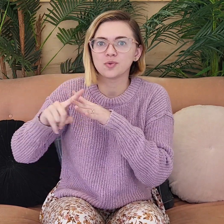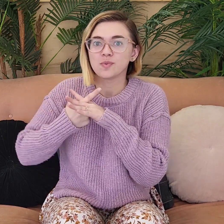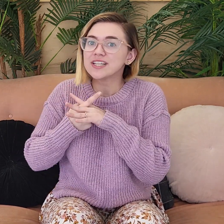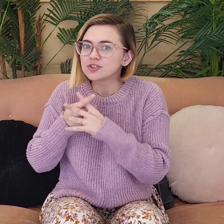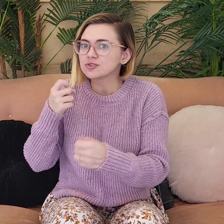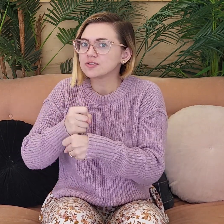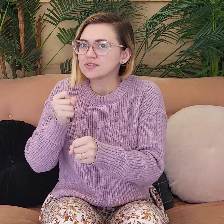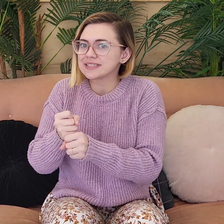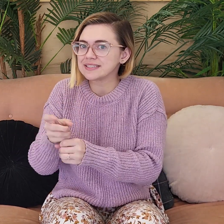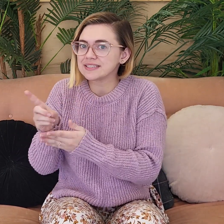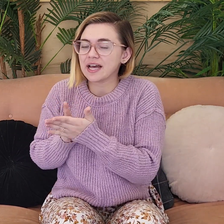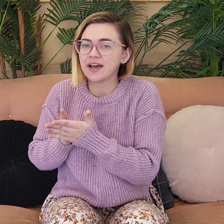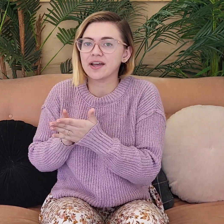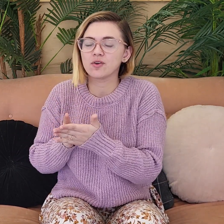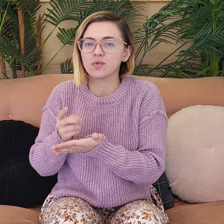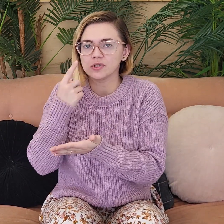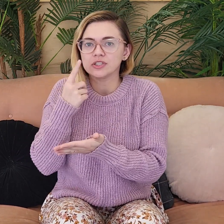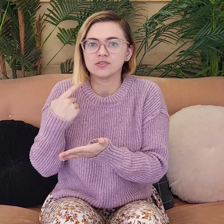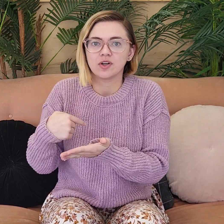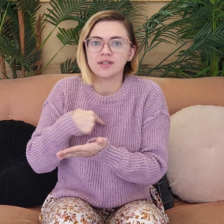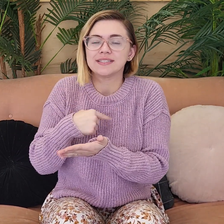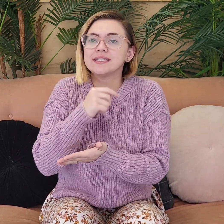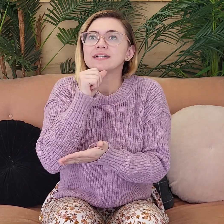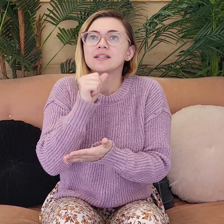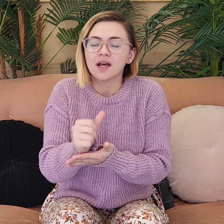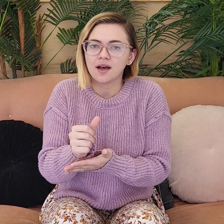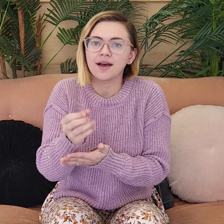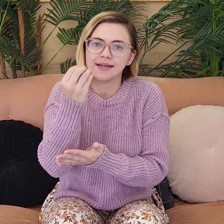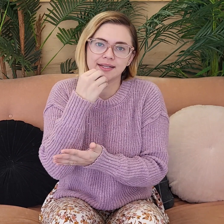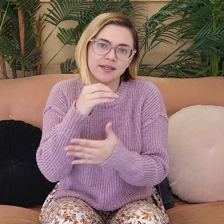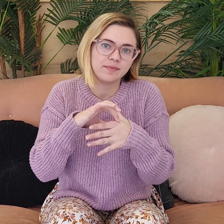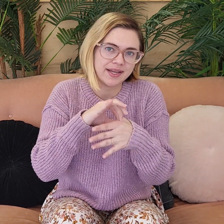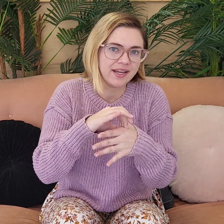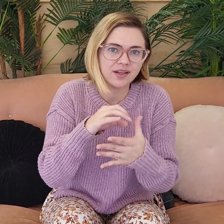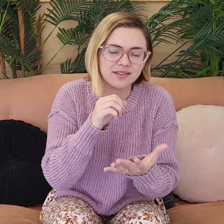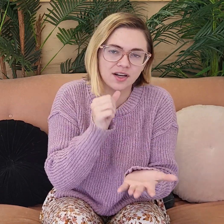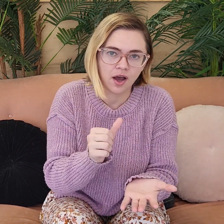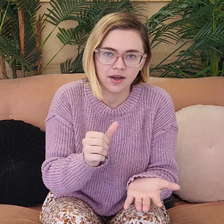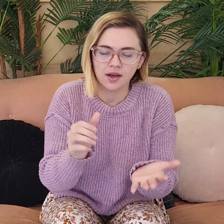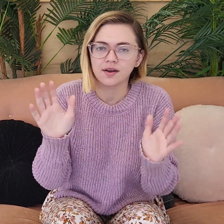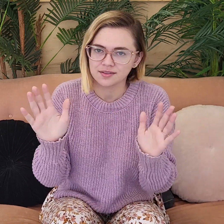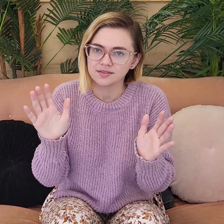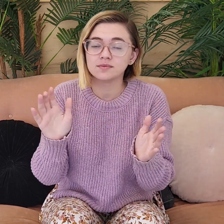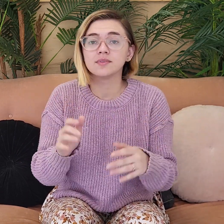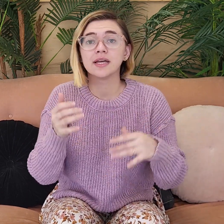proves God's original design. For us, and it was not to eat meat.